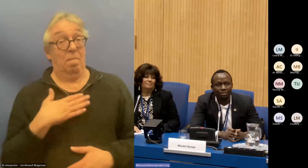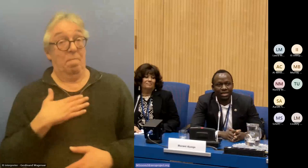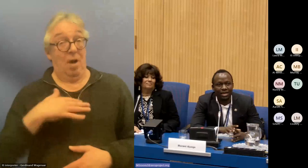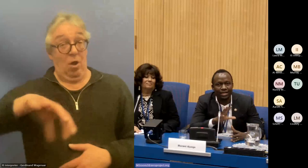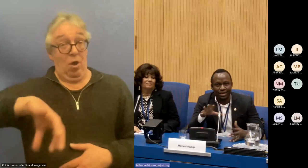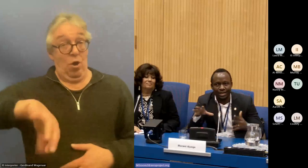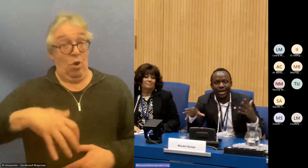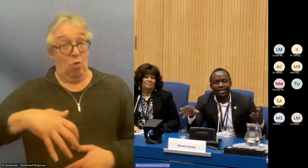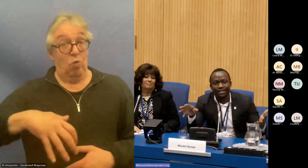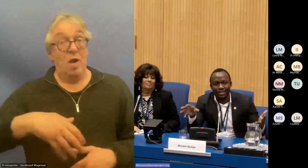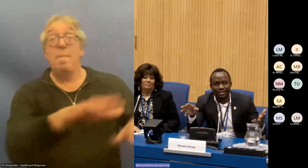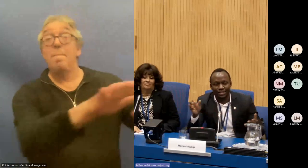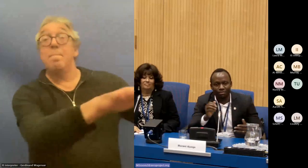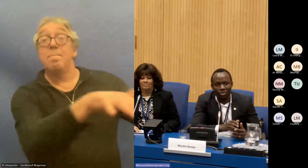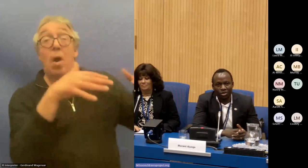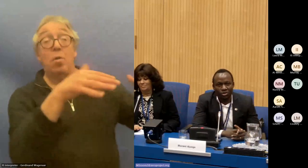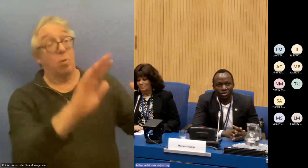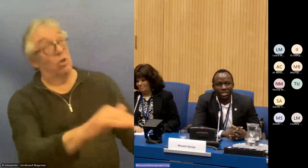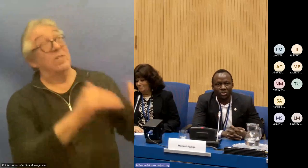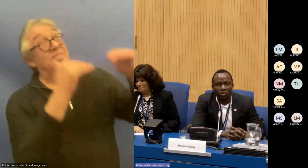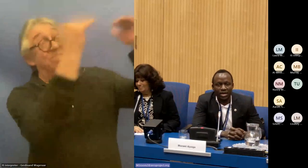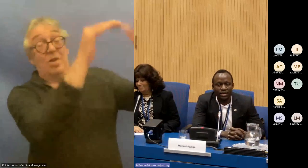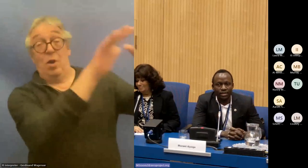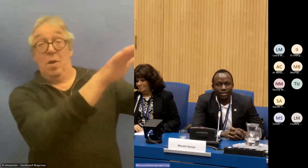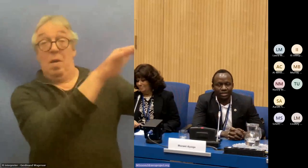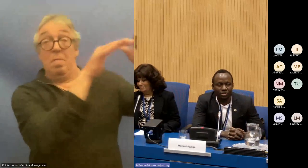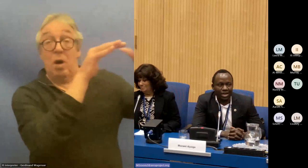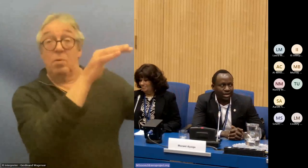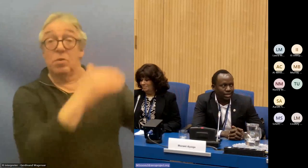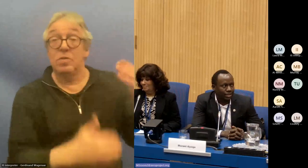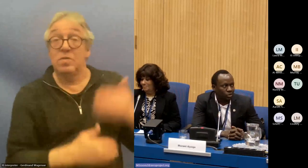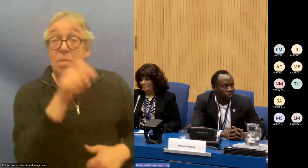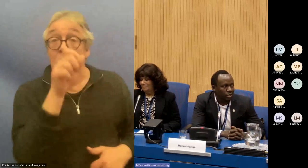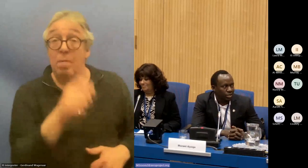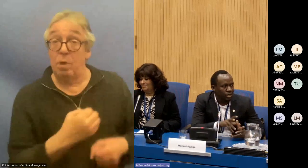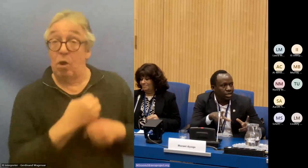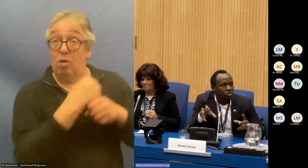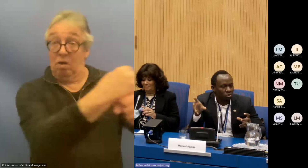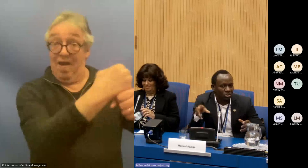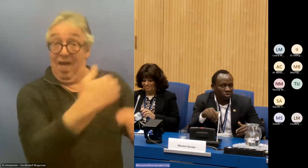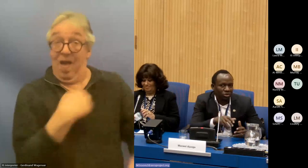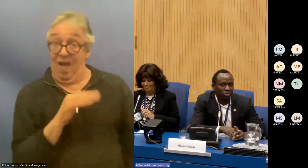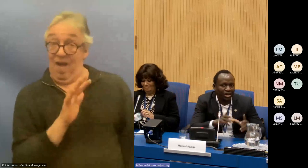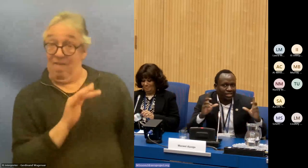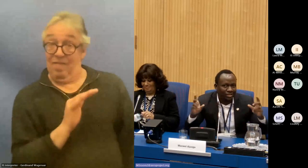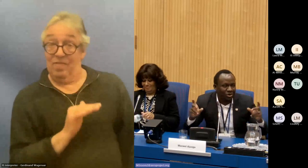Assembly and the Senate. The reason why that was anchored in the new constitution, while it's no